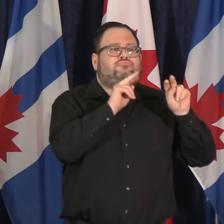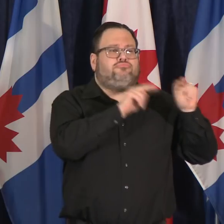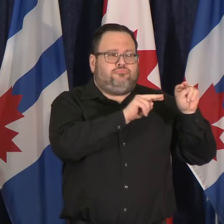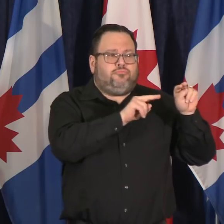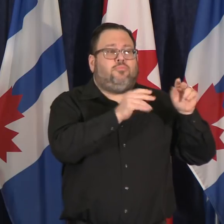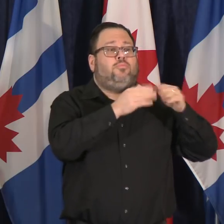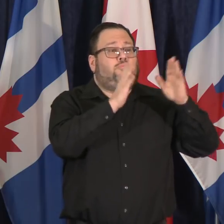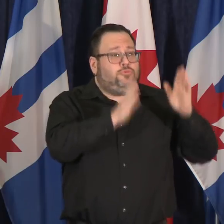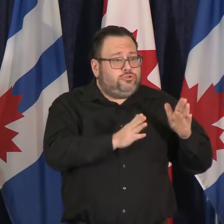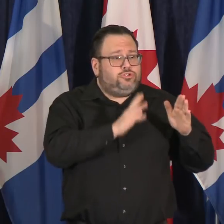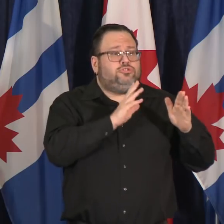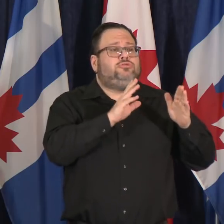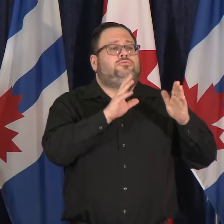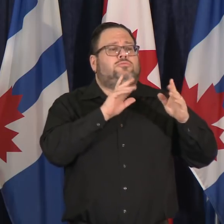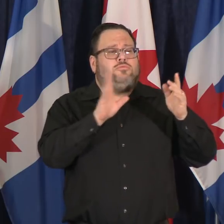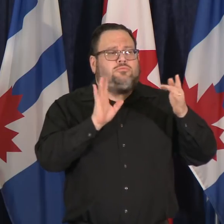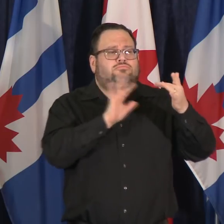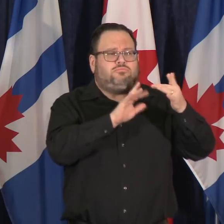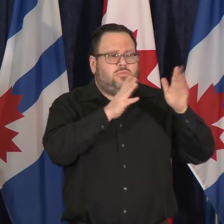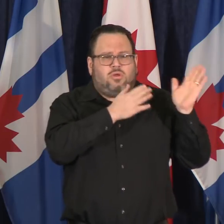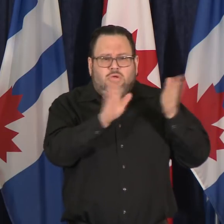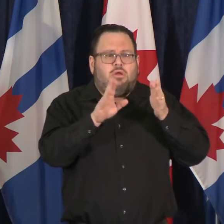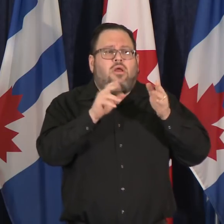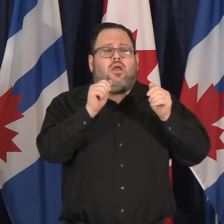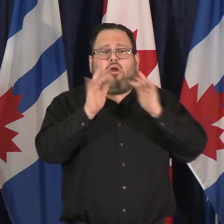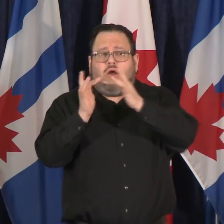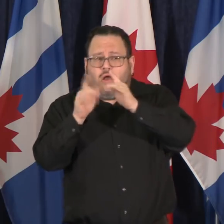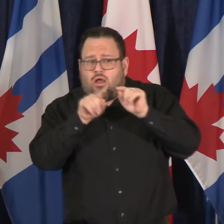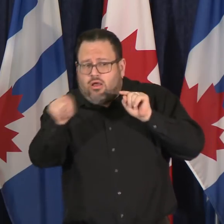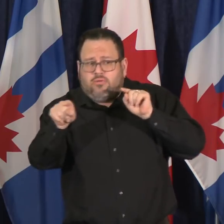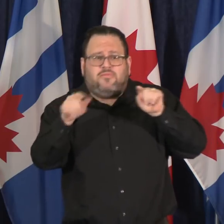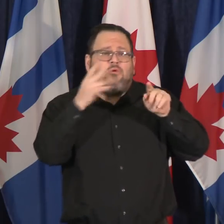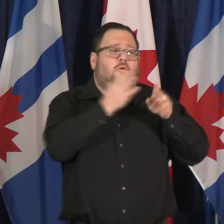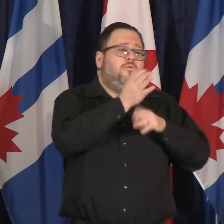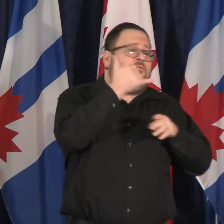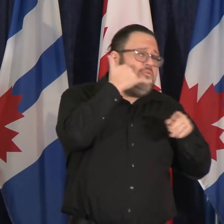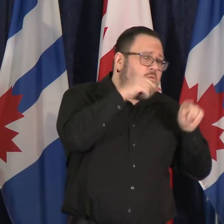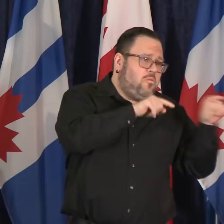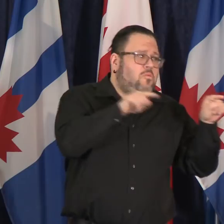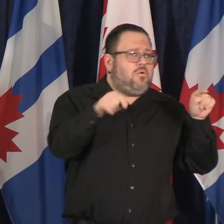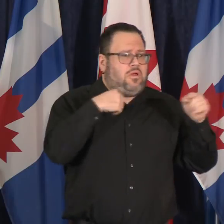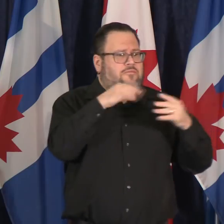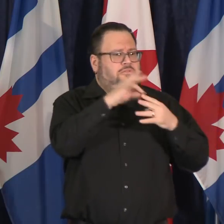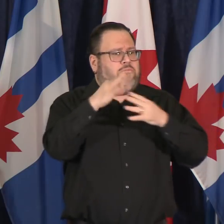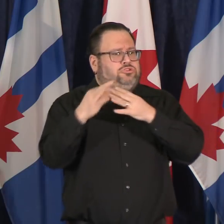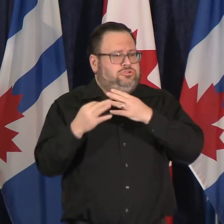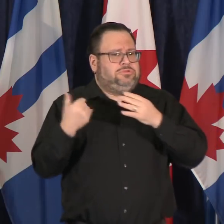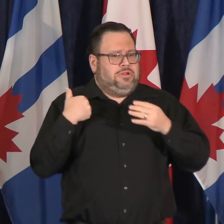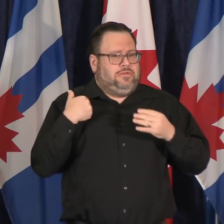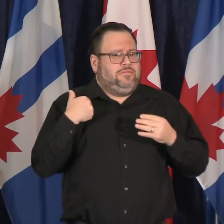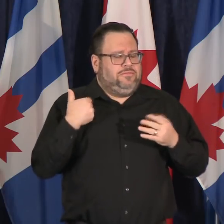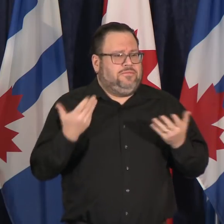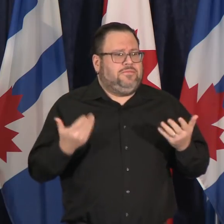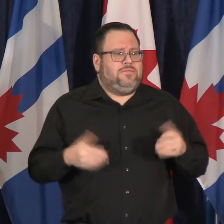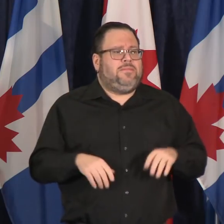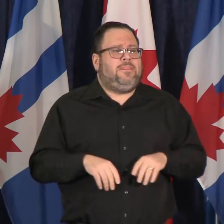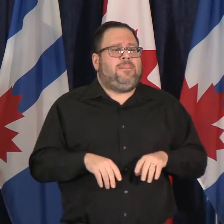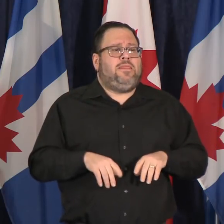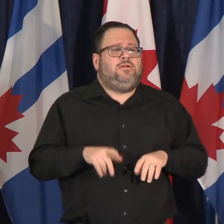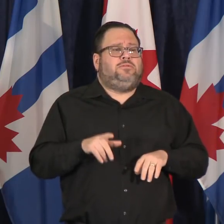address some public concerns about appropriate social distancing at the Emergency Operations Center based on photos and video that was captured last